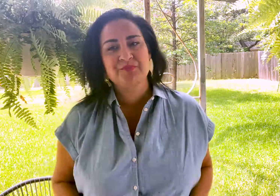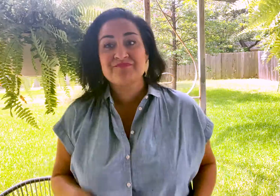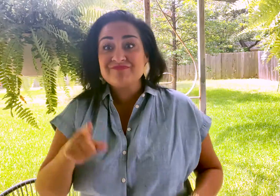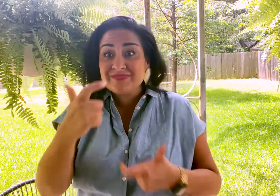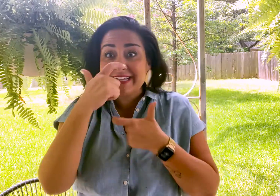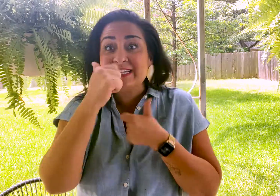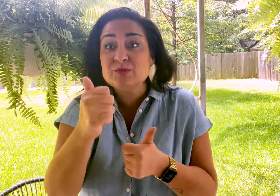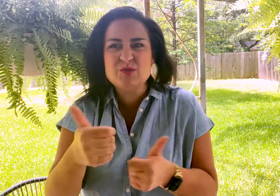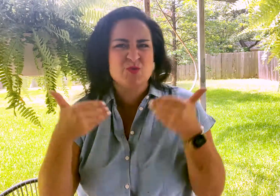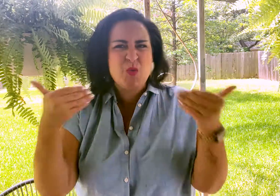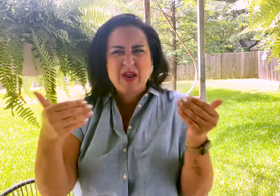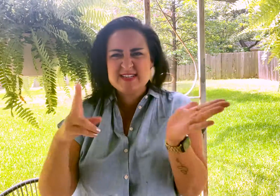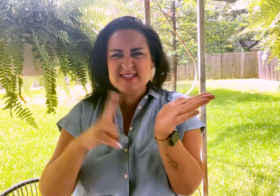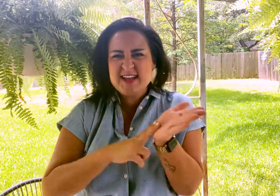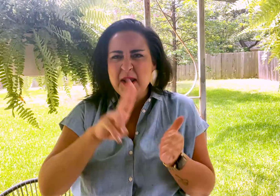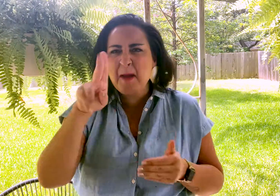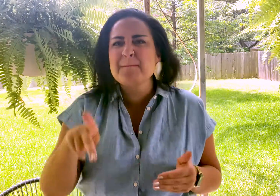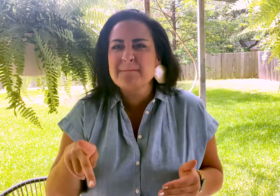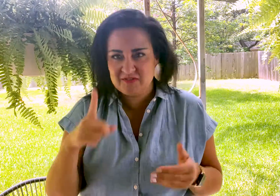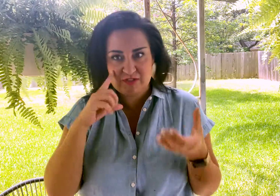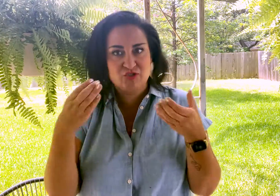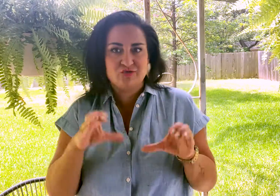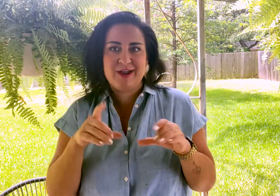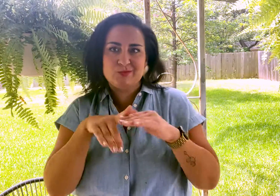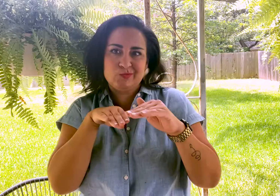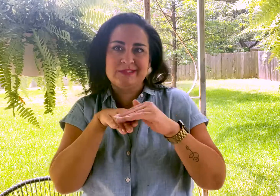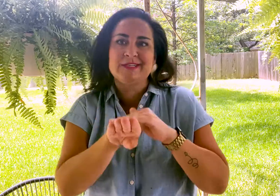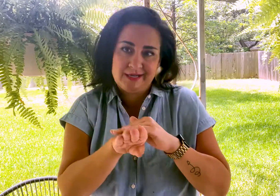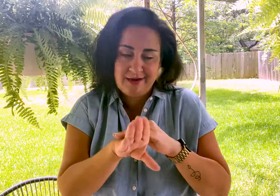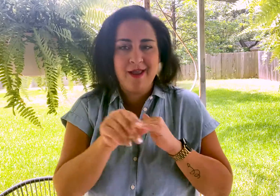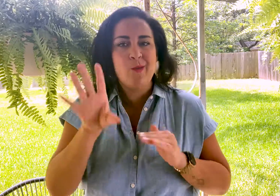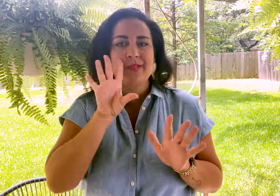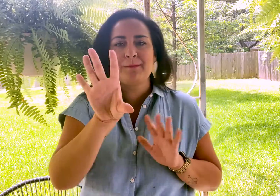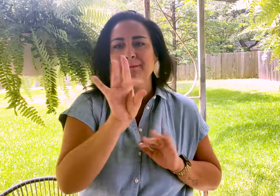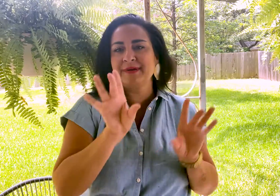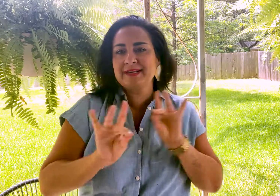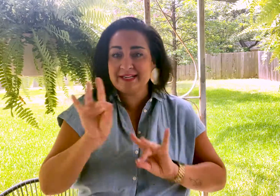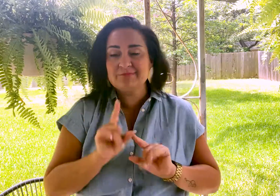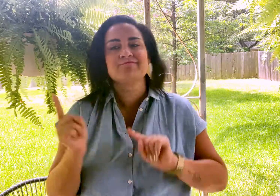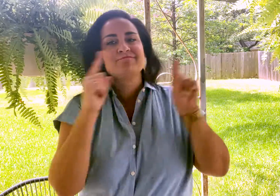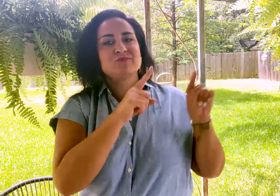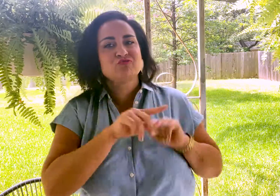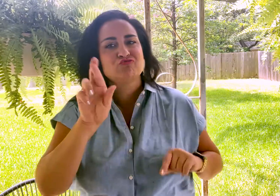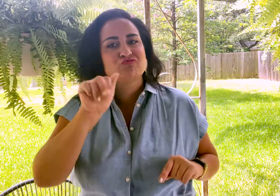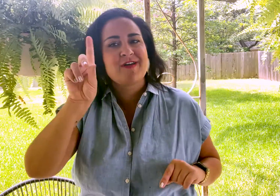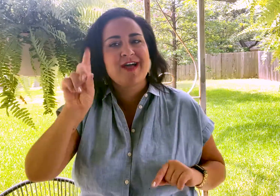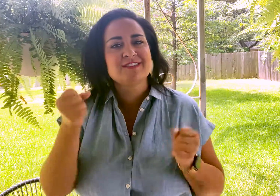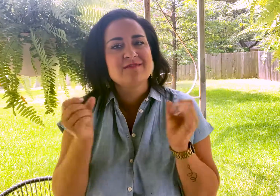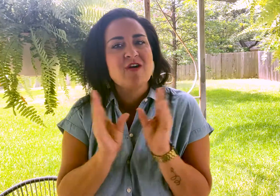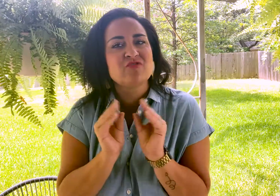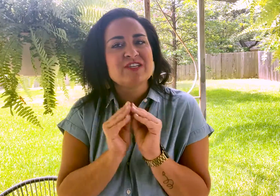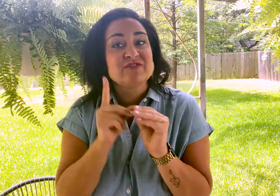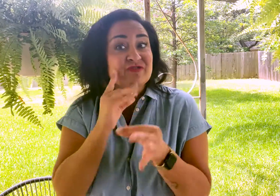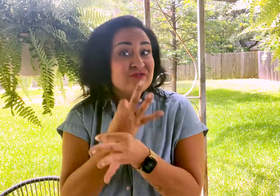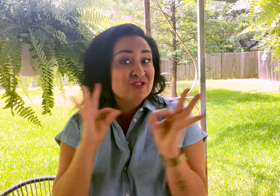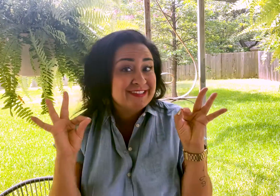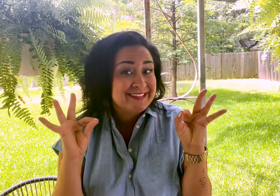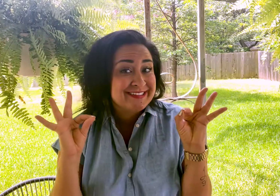Interested? Sign up for a chance to attend RAD’s conference for free!